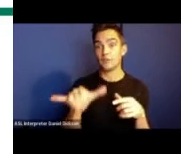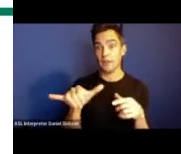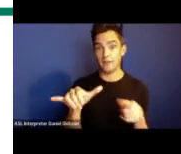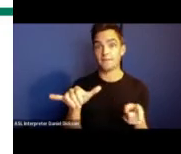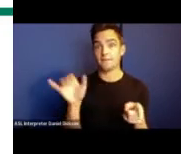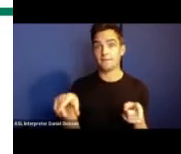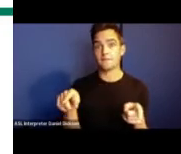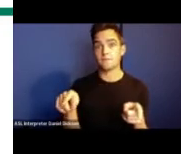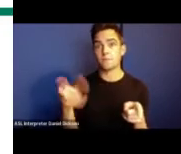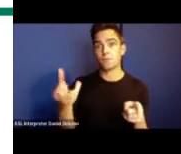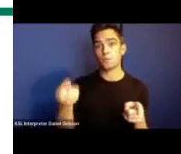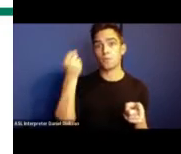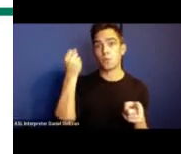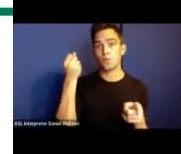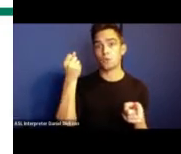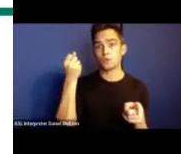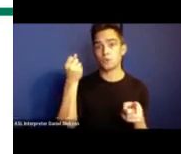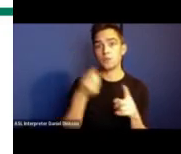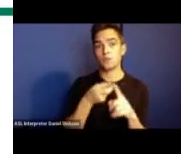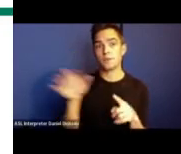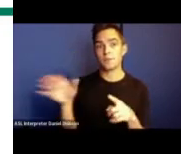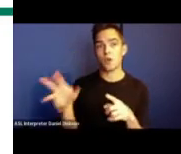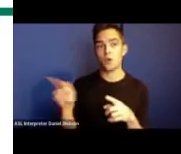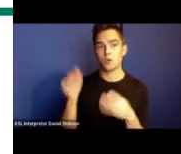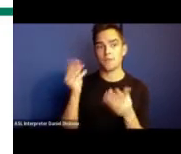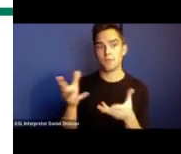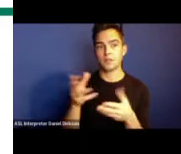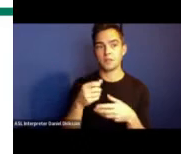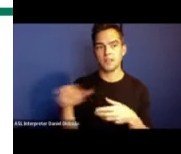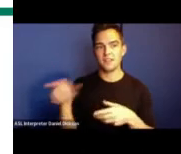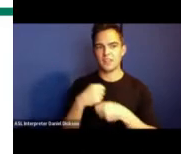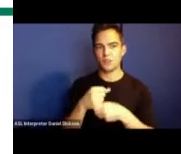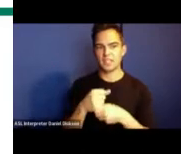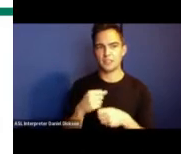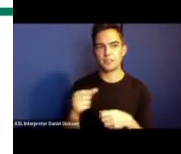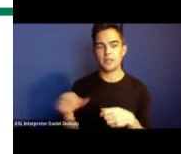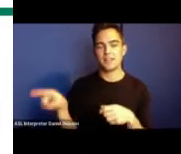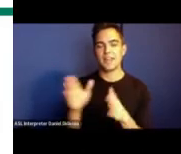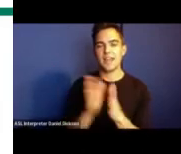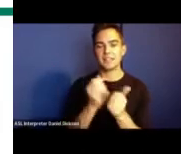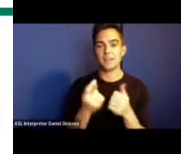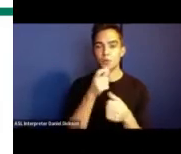pulled from FSA, his own data, and they created themselves. And what they did is they asked everyone that was applying for